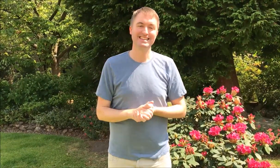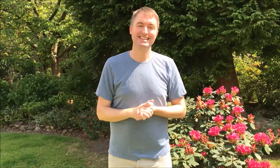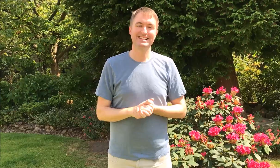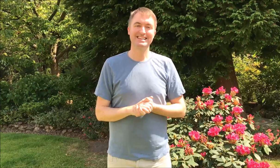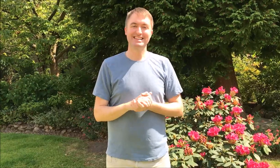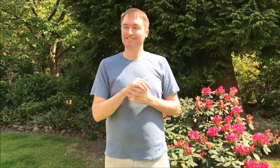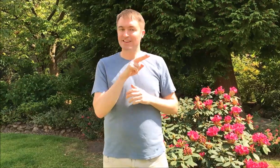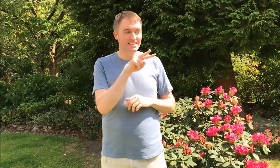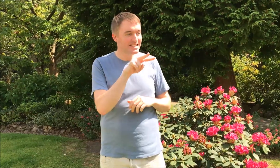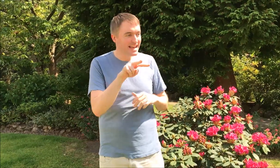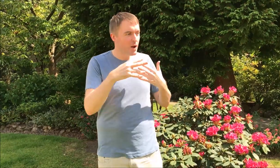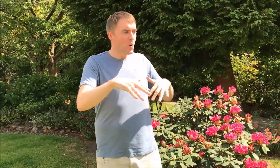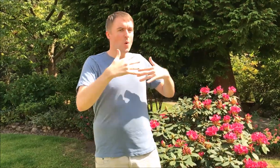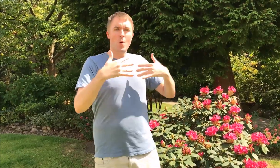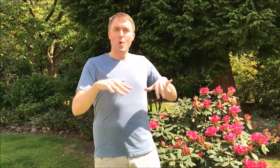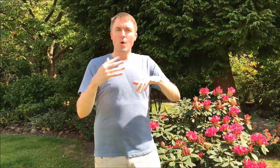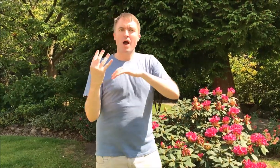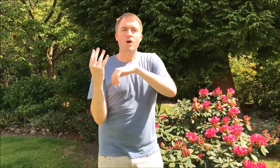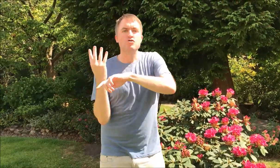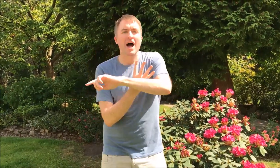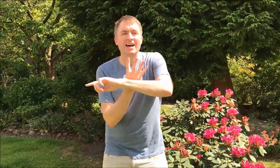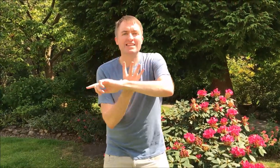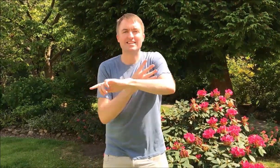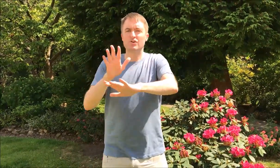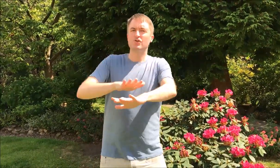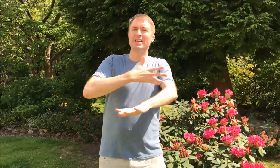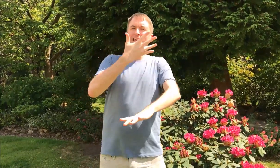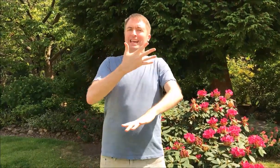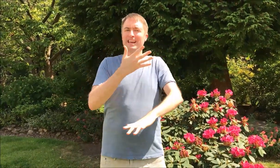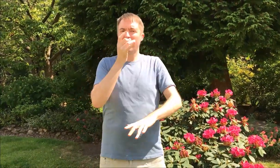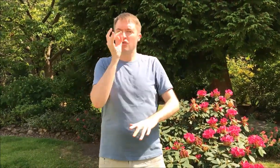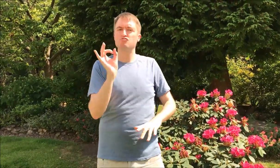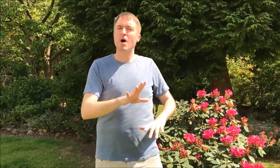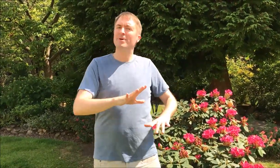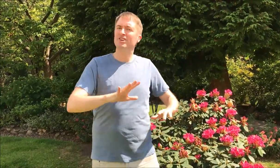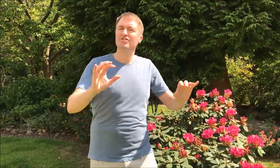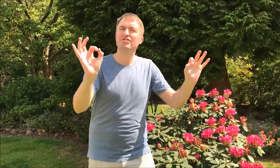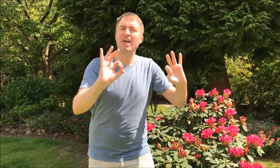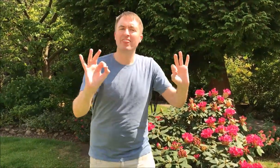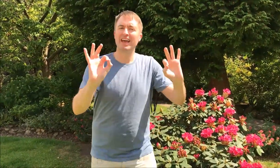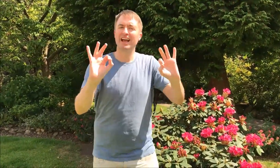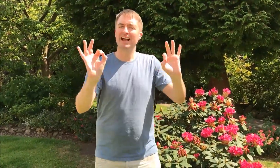I saw green grass, free from litter,